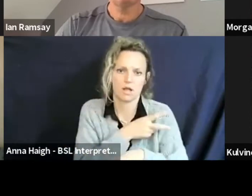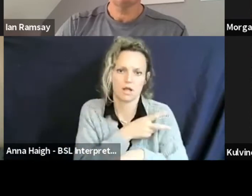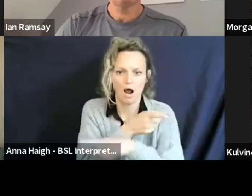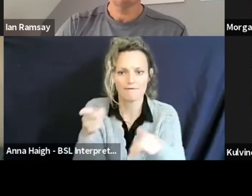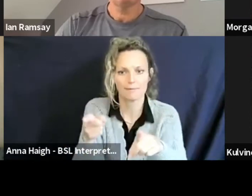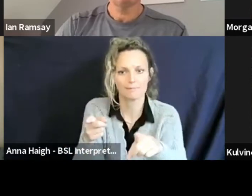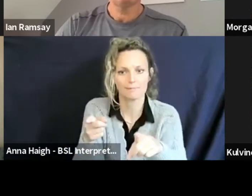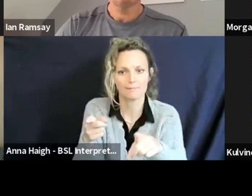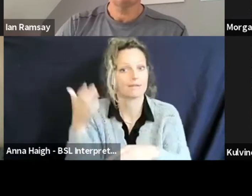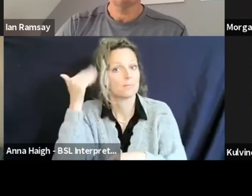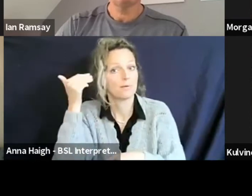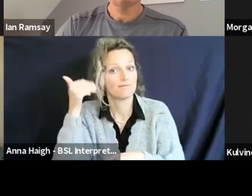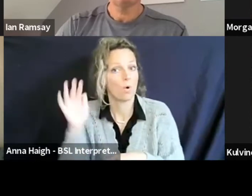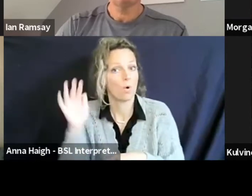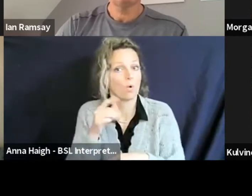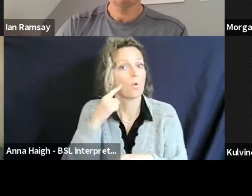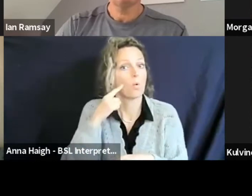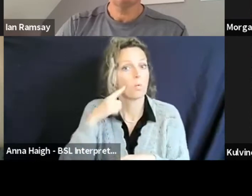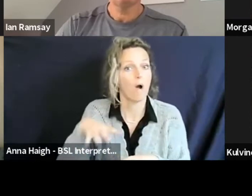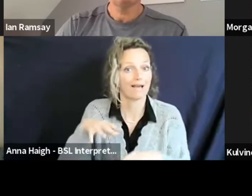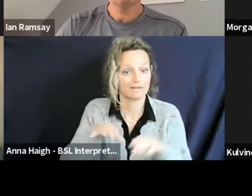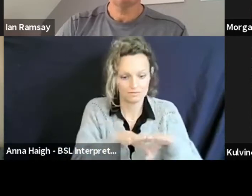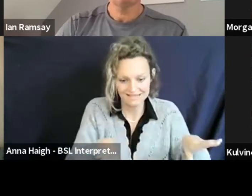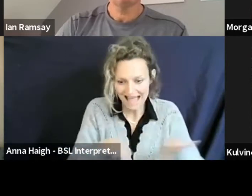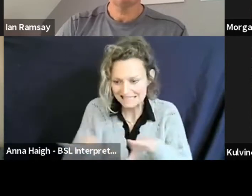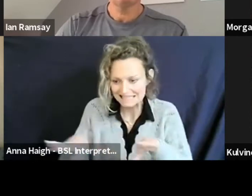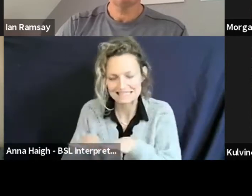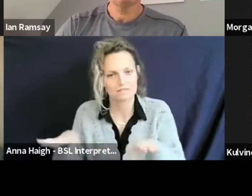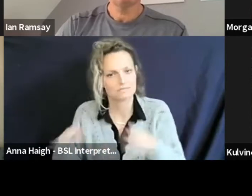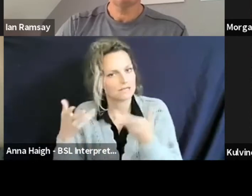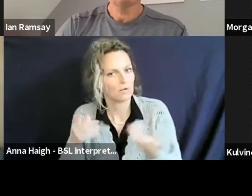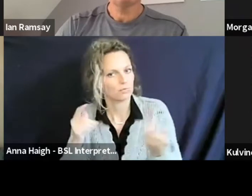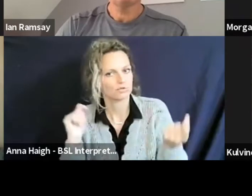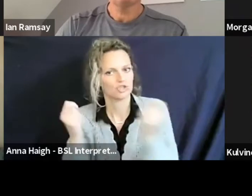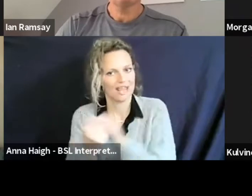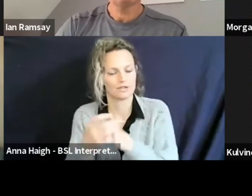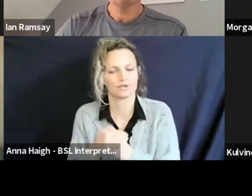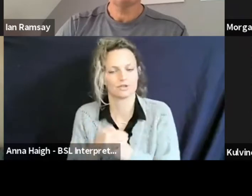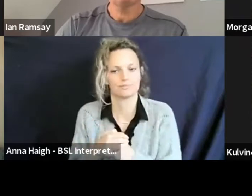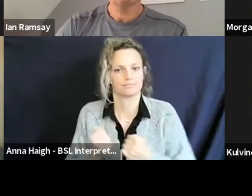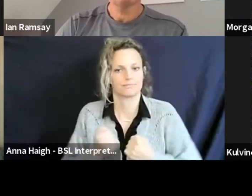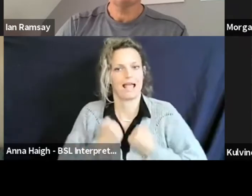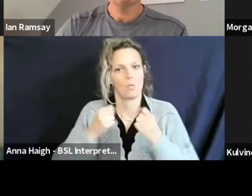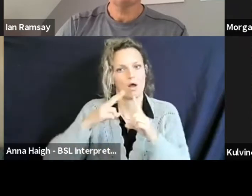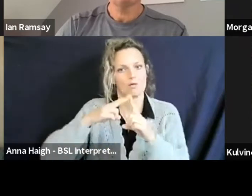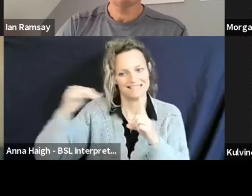And whether those buildings are suitably equipped, so for our neurodiverse colleagues we have a different type of desk, they are not all white desks.